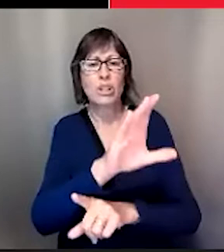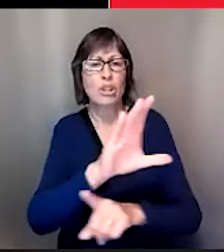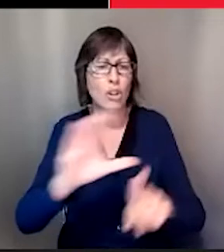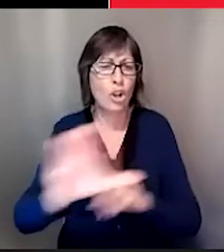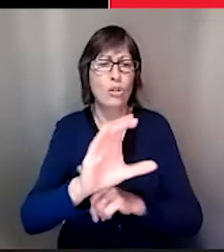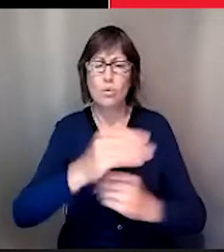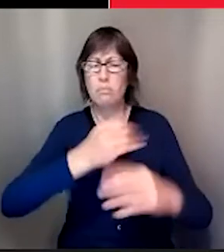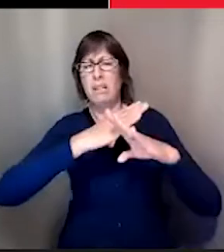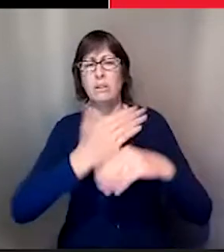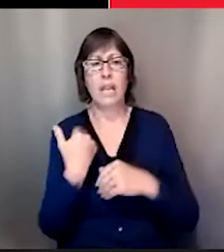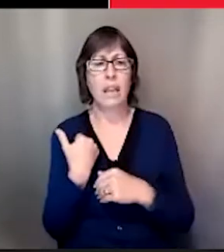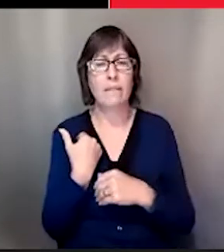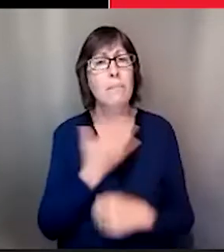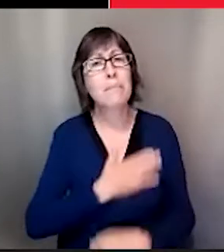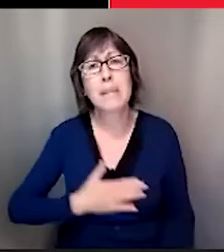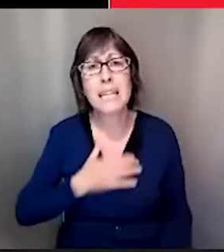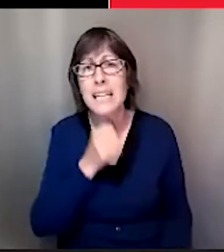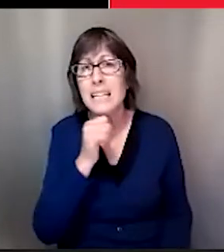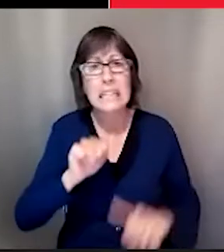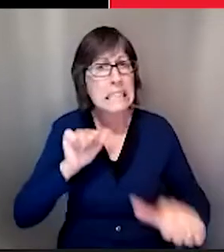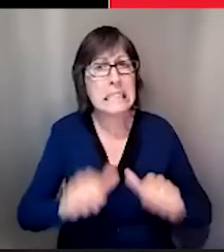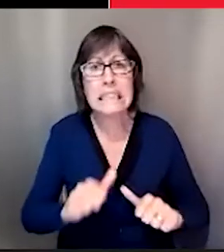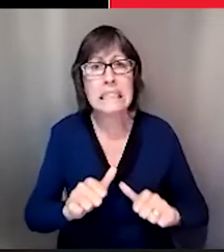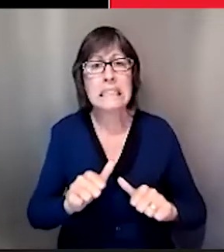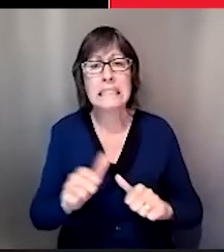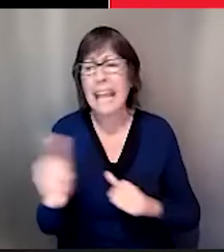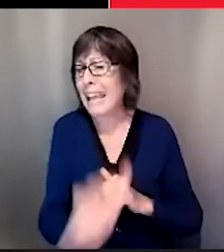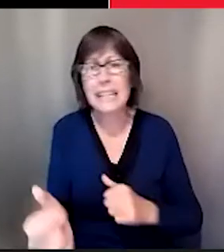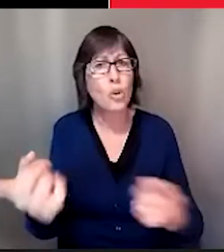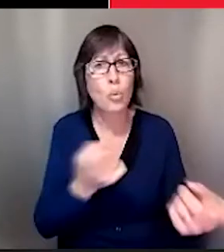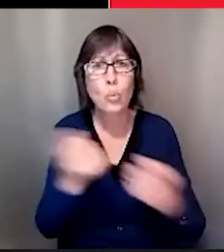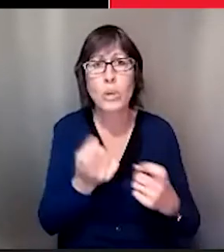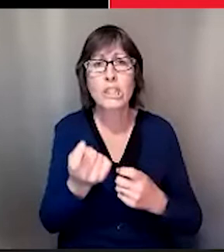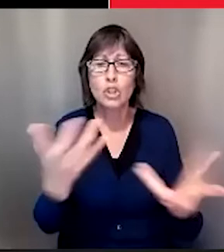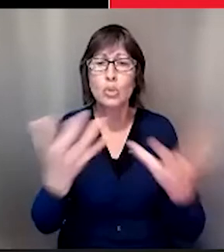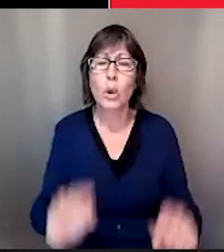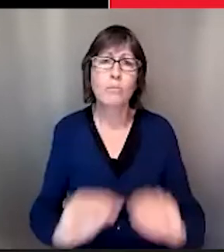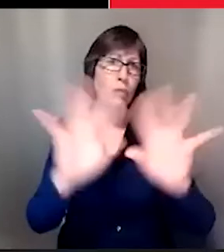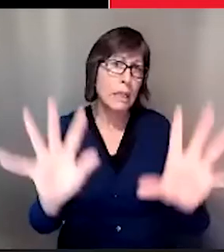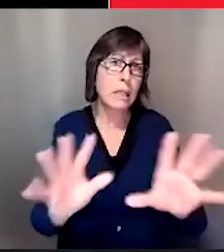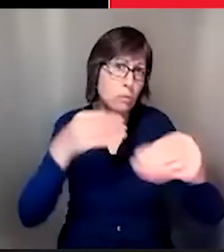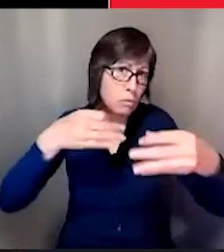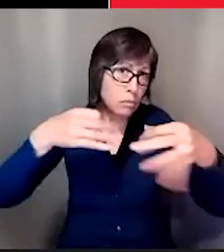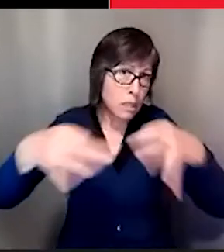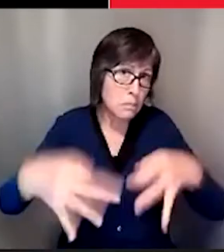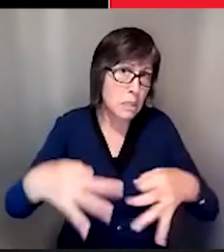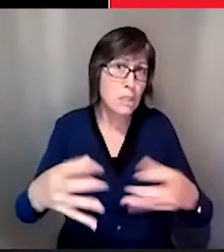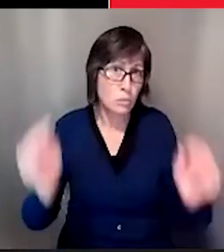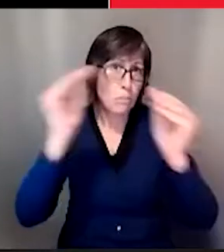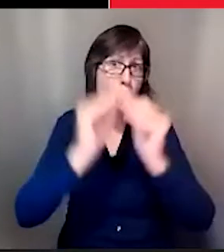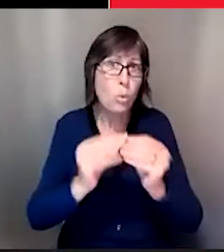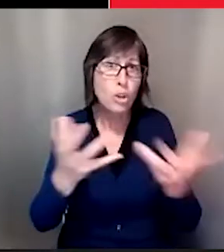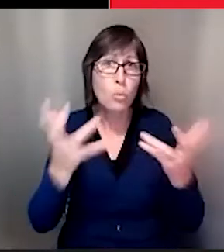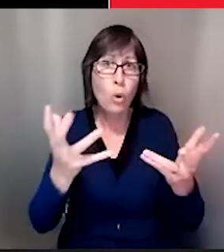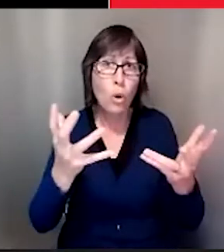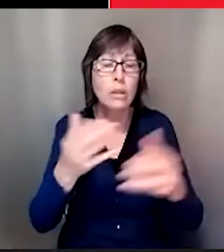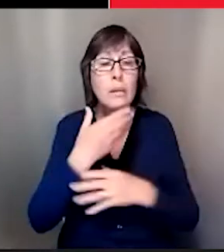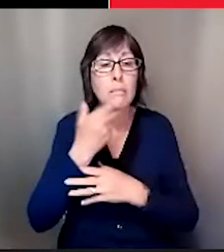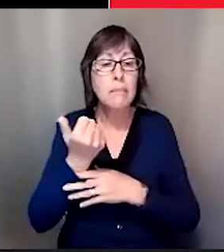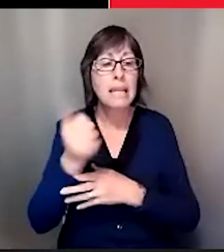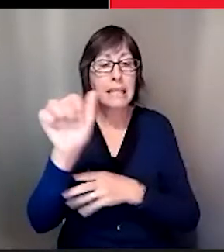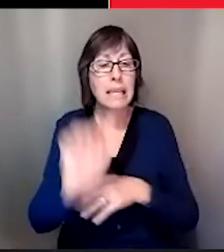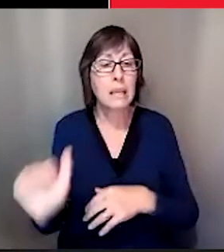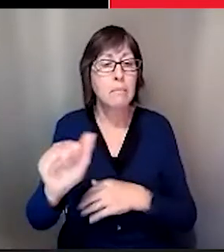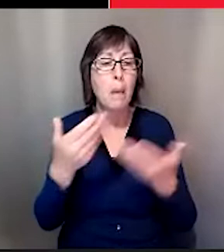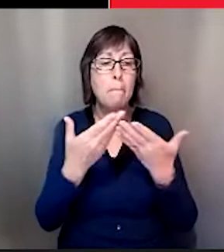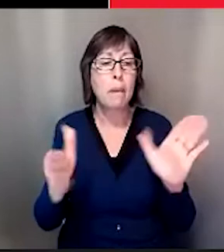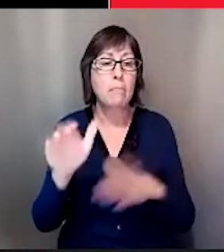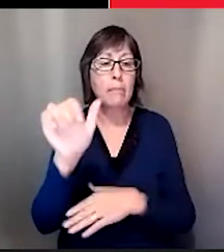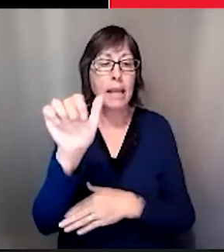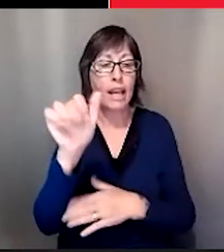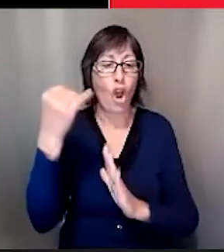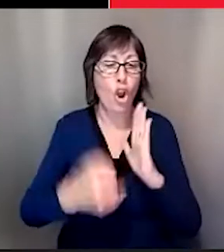Please don’t hesitate to reach out for any questions or for clarifications! Email: publicart@calgaryartsdeveloment.com,